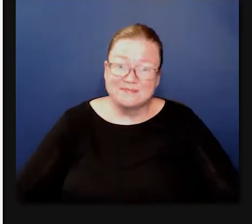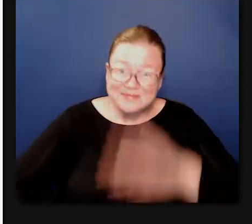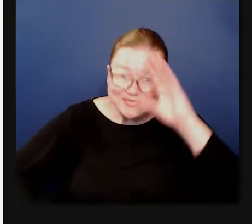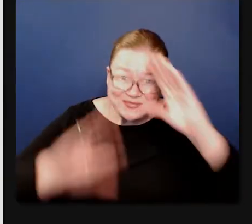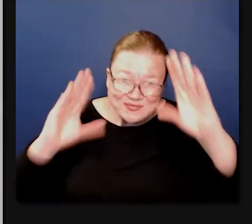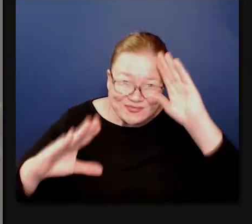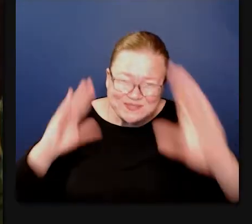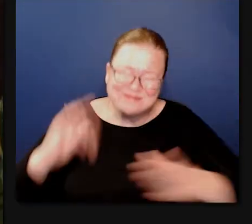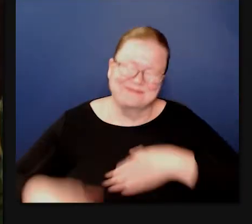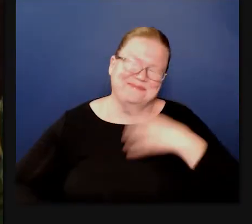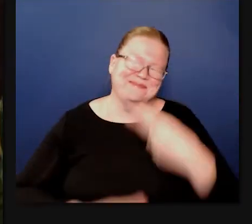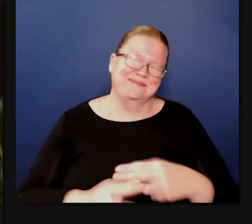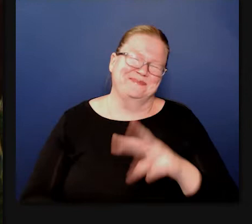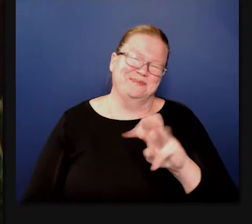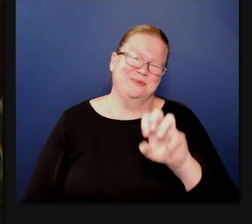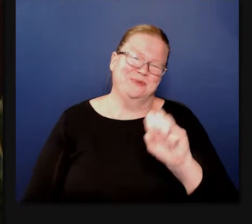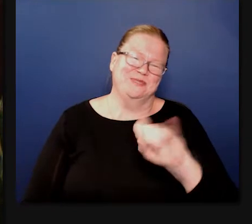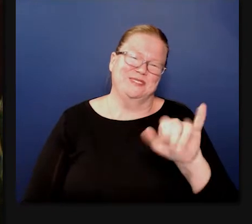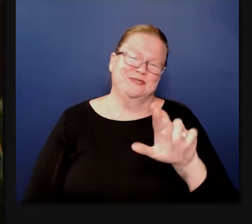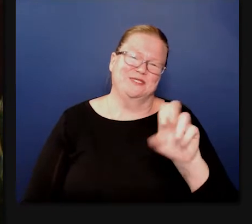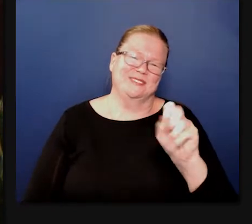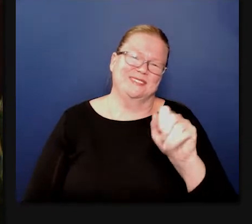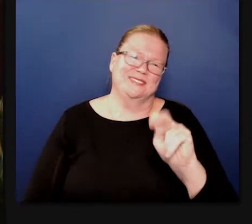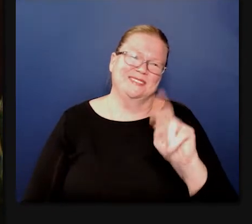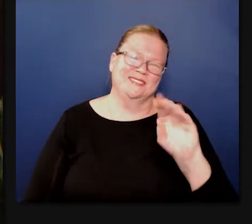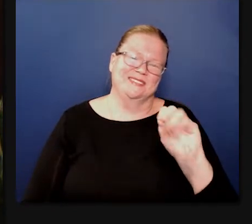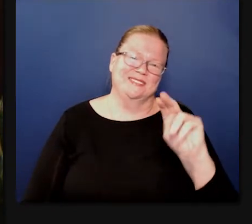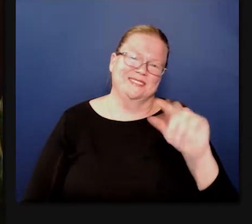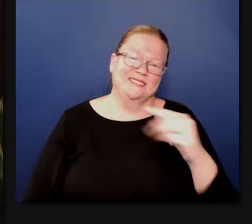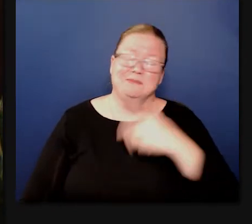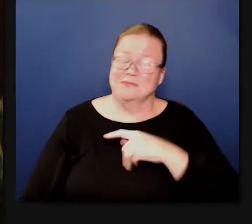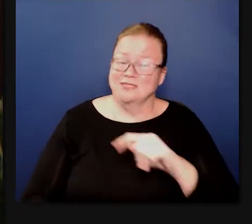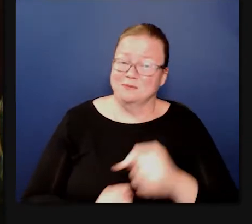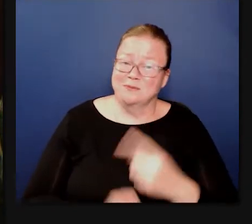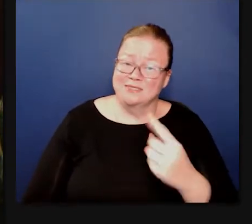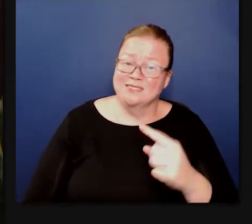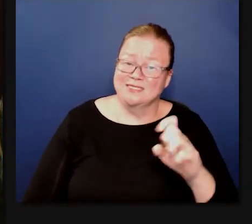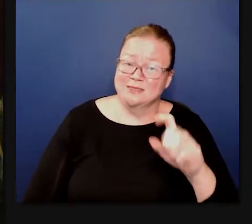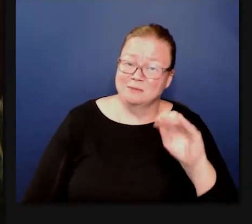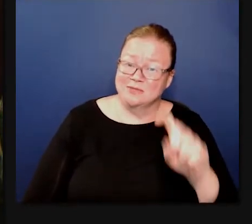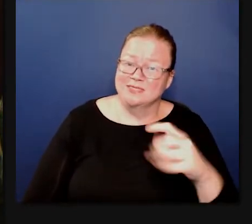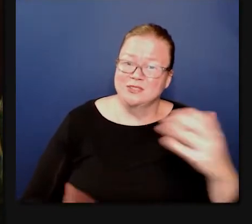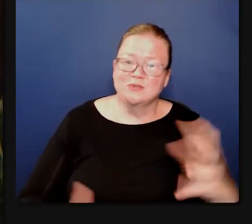[Wes] Hello. My name is Wes Jefferson Ong. I am a PM on Xbox, and I'm here to talk to you